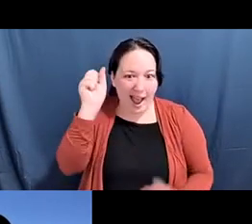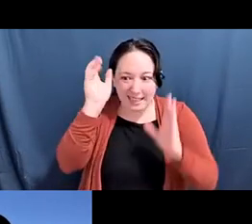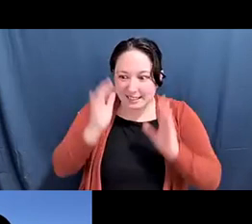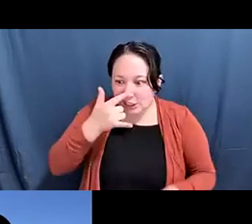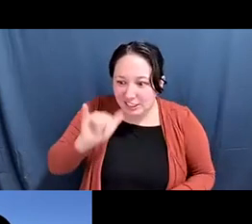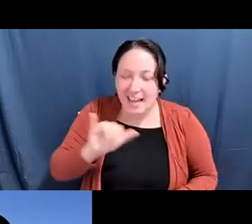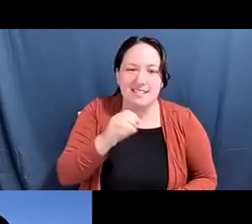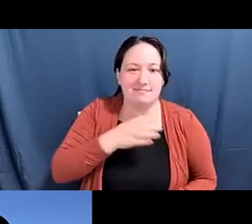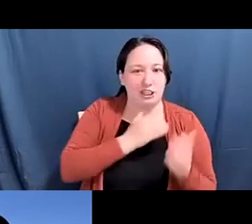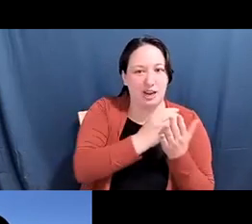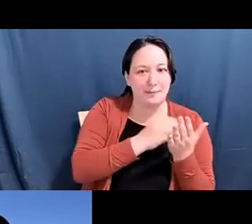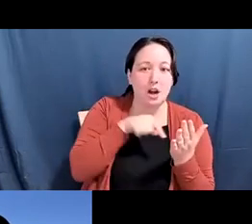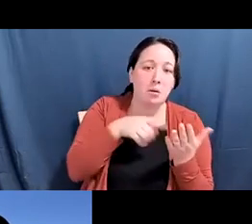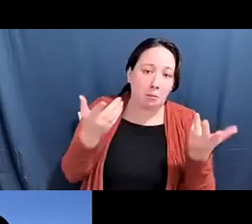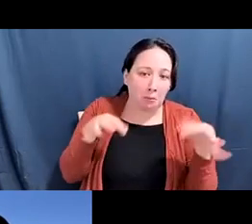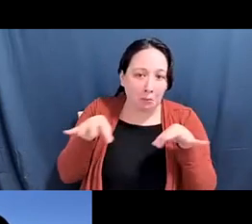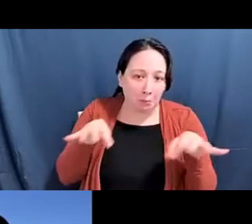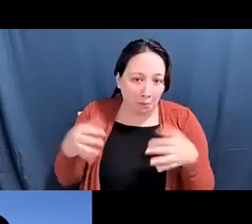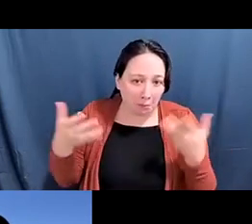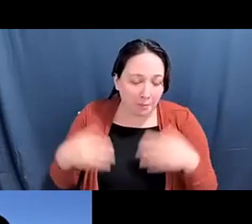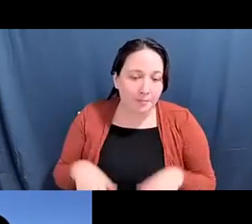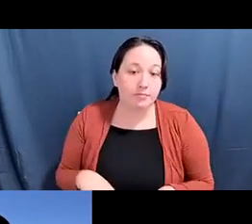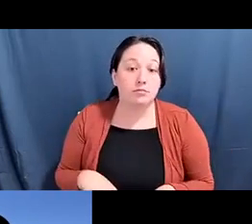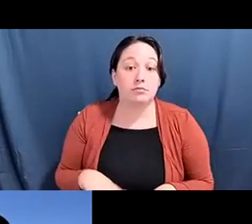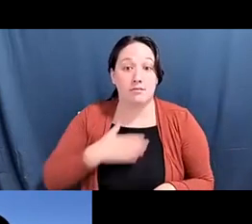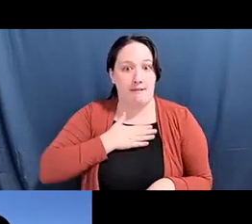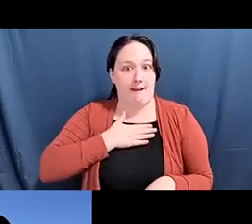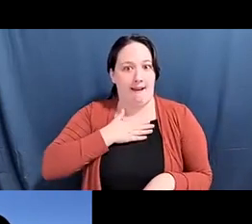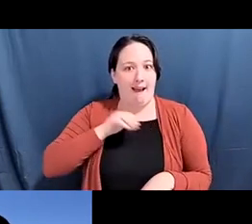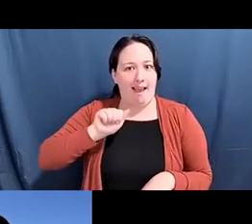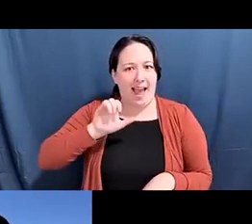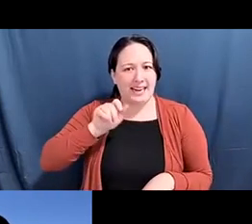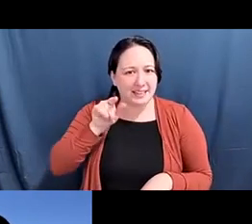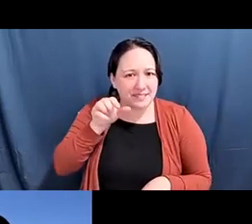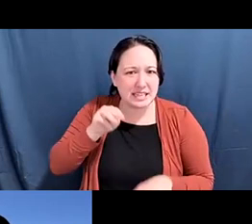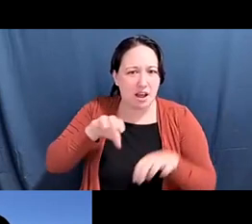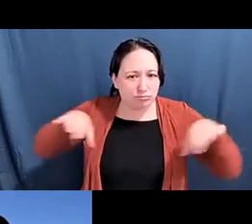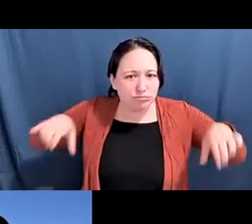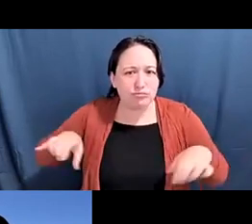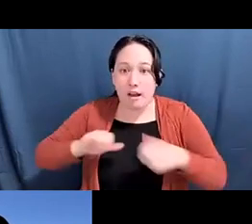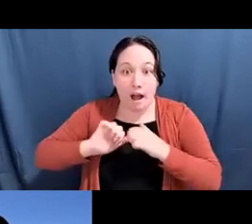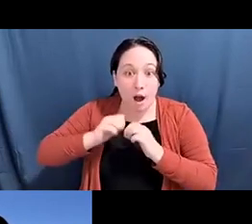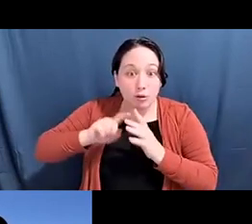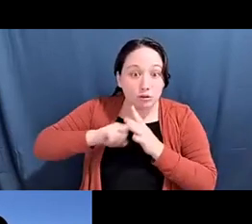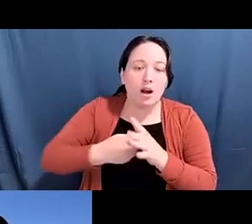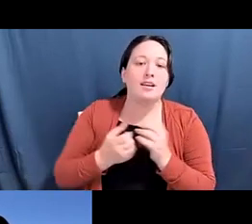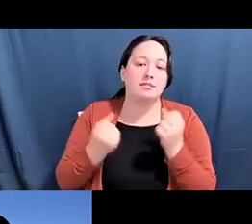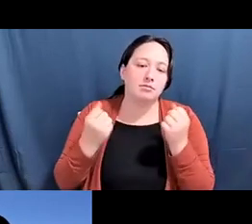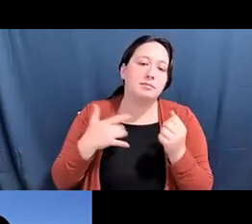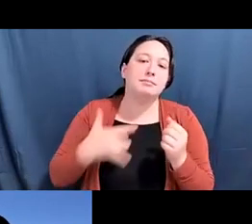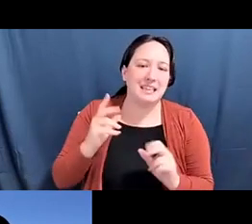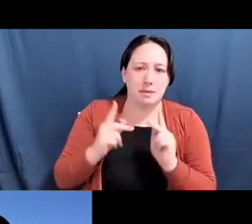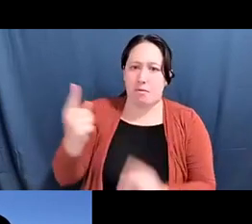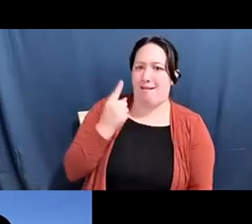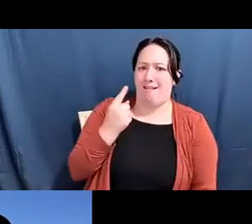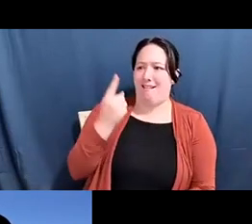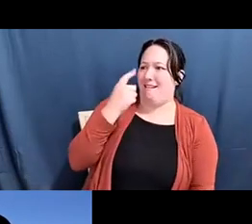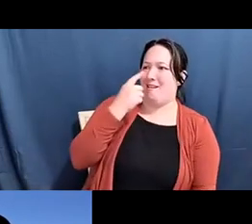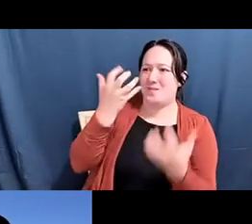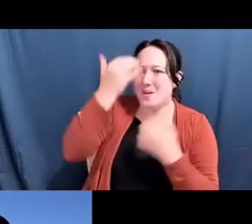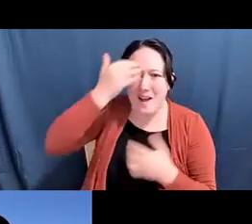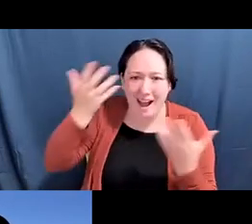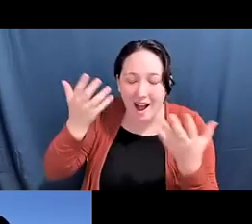pam tau lee: And um yeah in terms of how did my activism begin that's that's often how people approach of this question and well for me there actually isn't